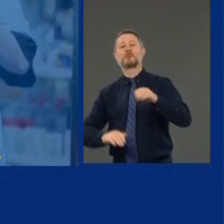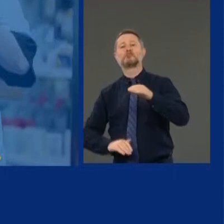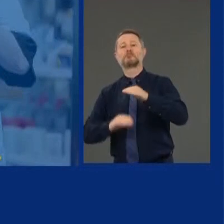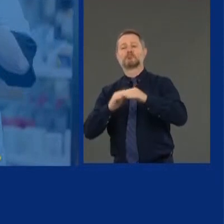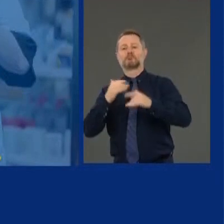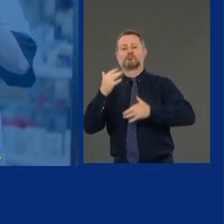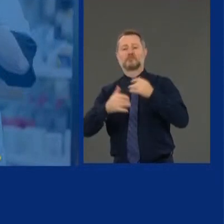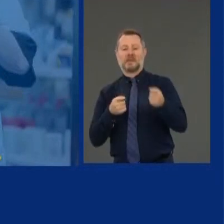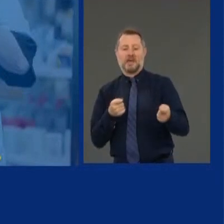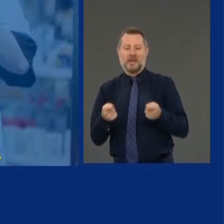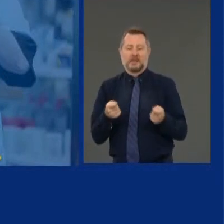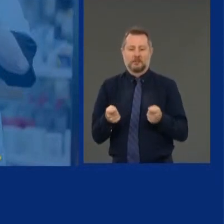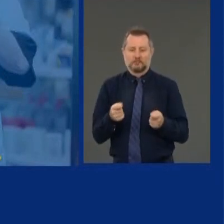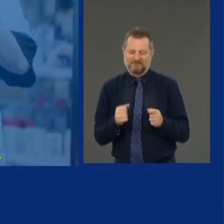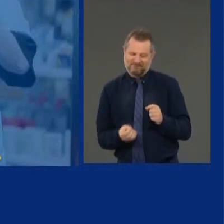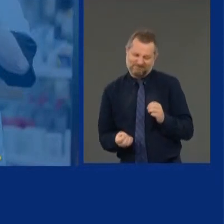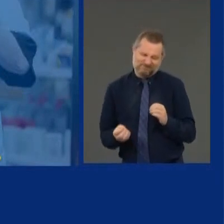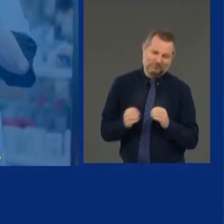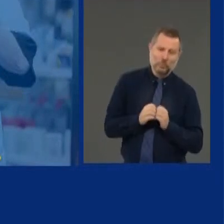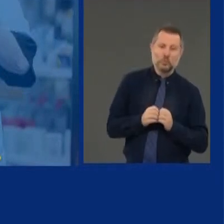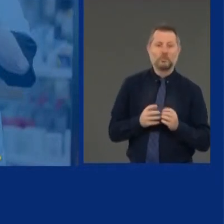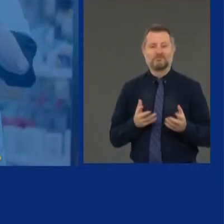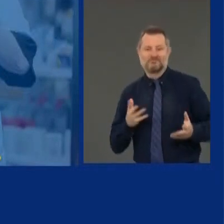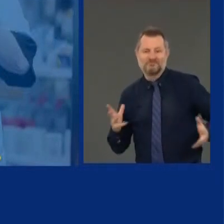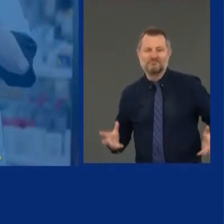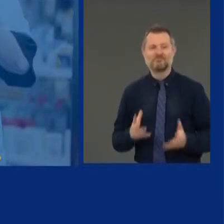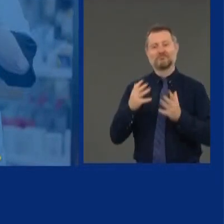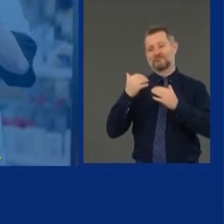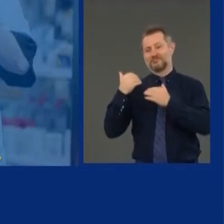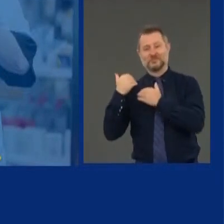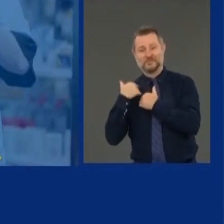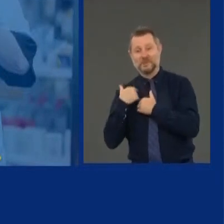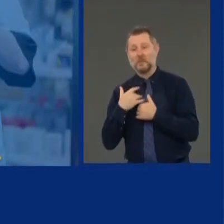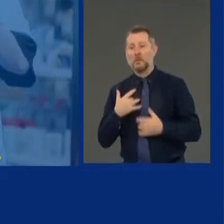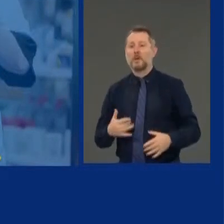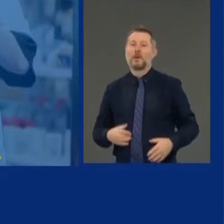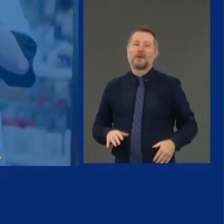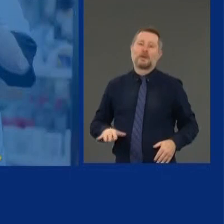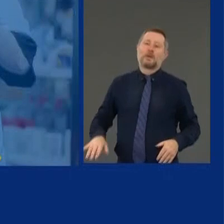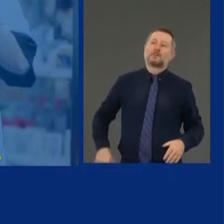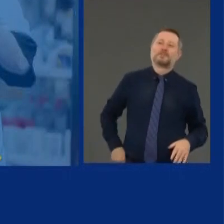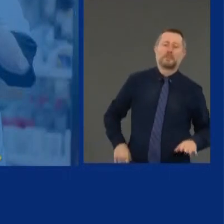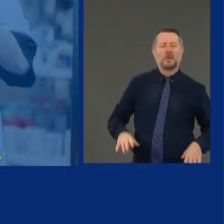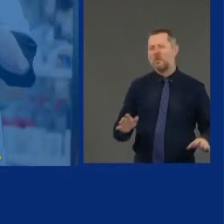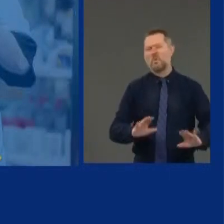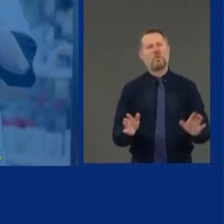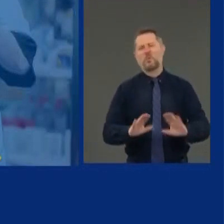THE LOCAL GOVERNMENTS TO INCREASE THEIR CAPACITY TO